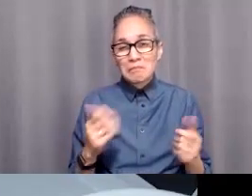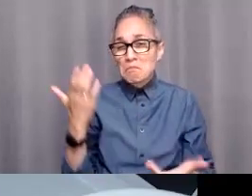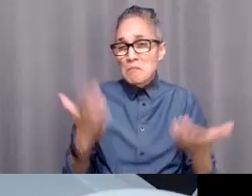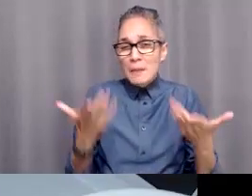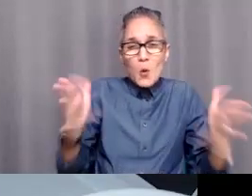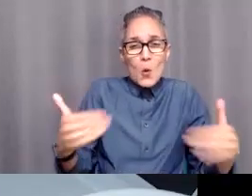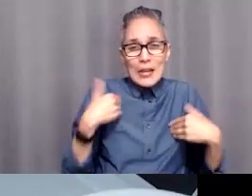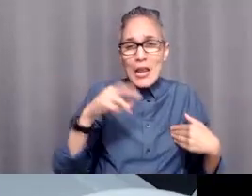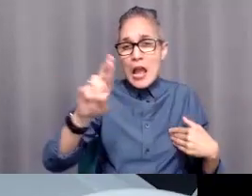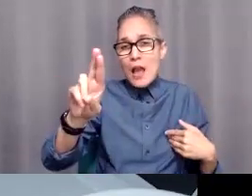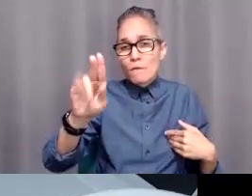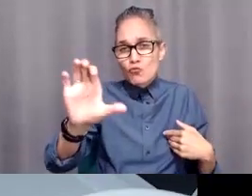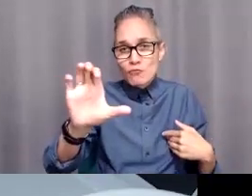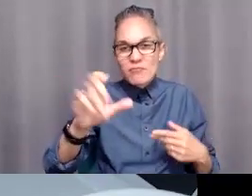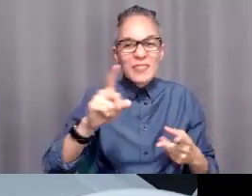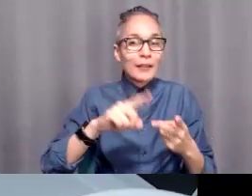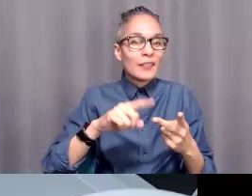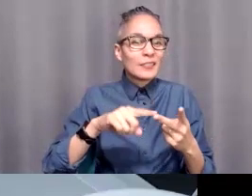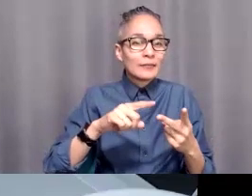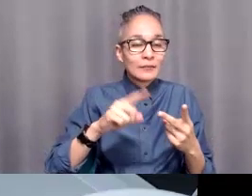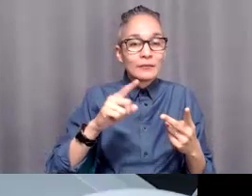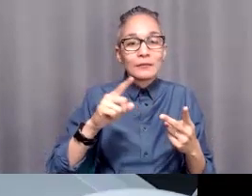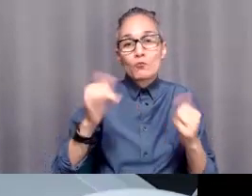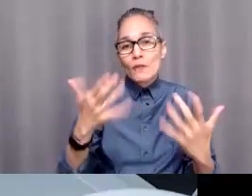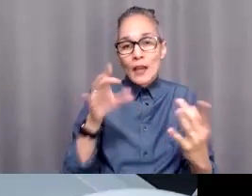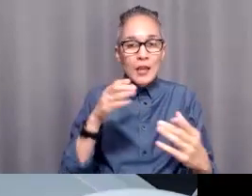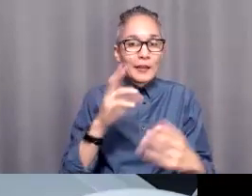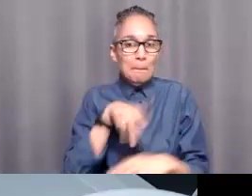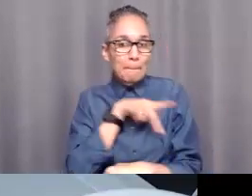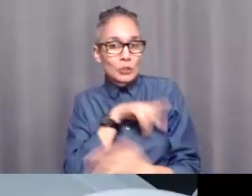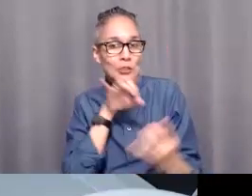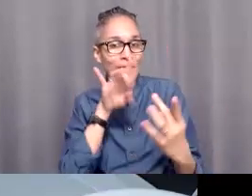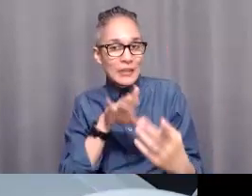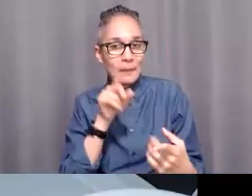or providing students that personalized feedback, using,